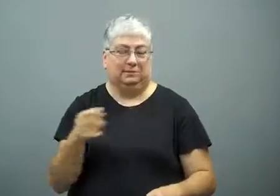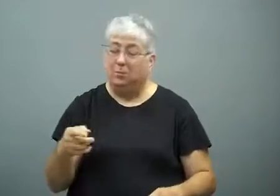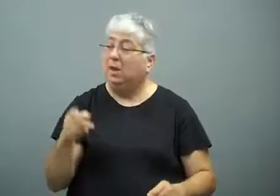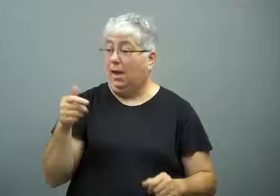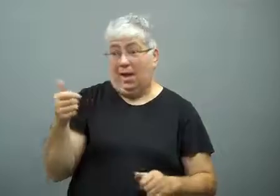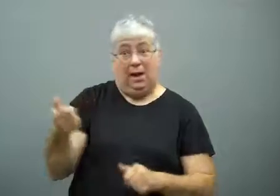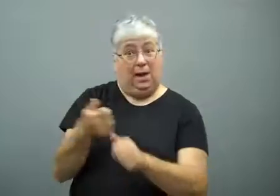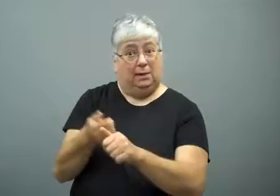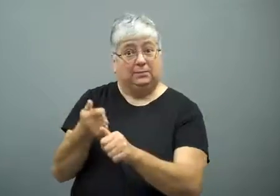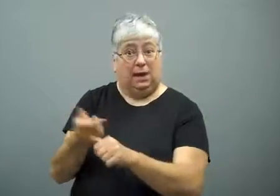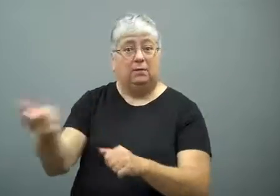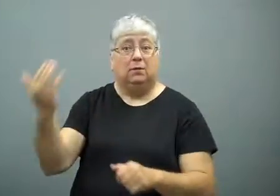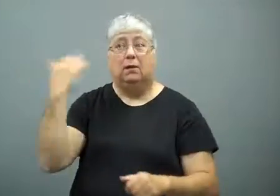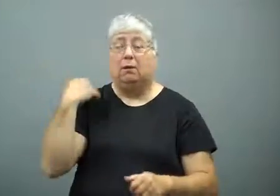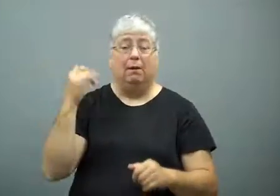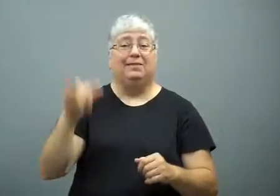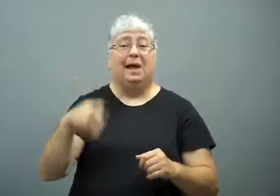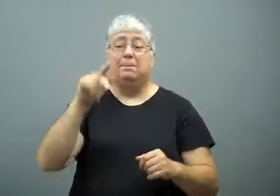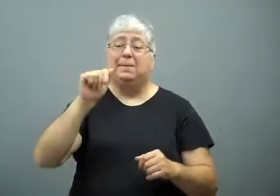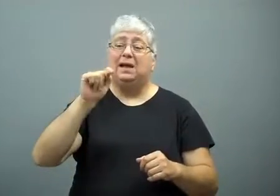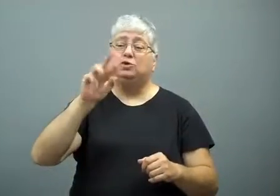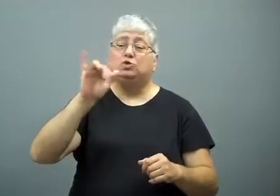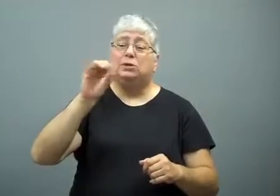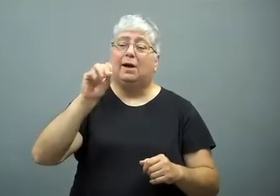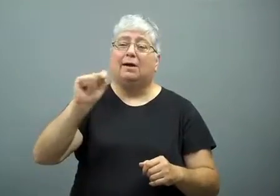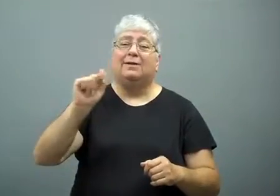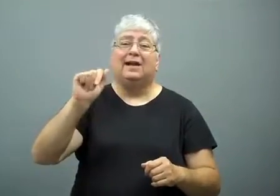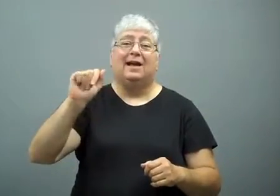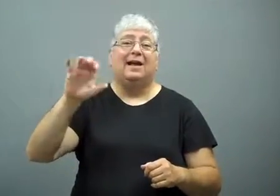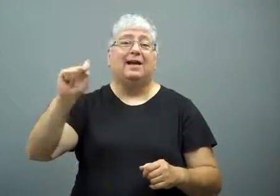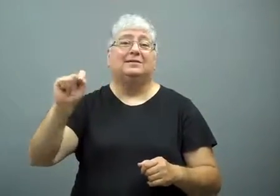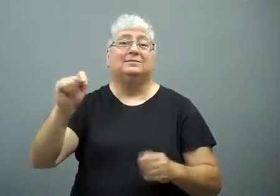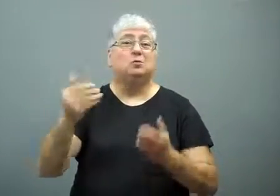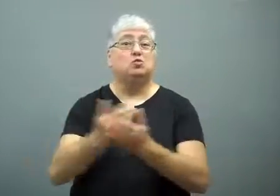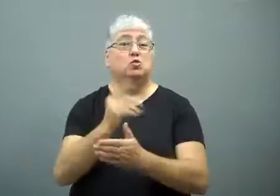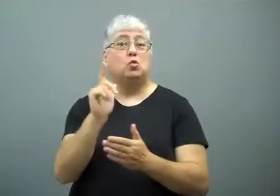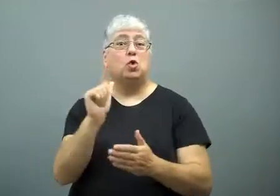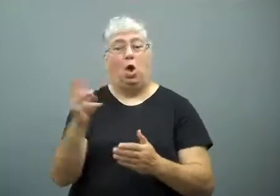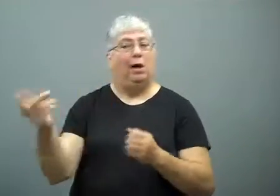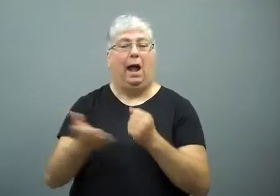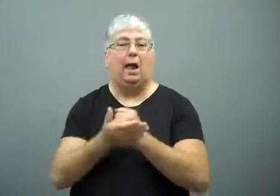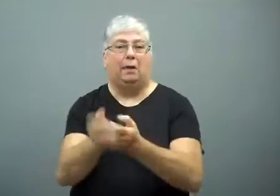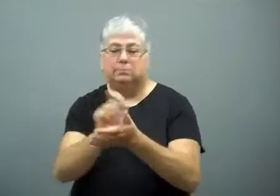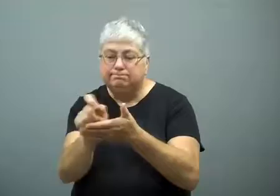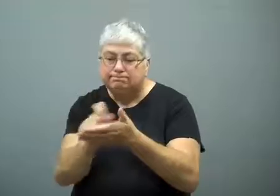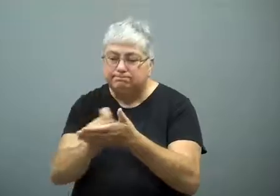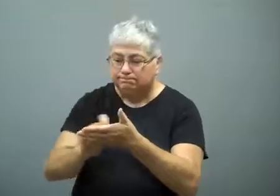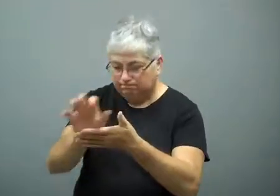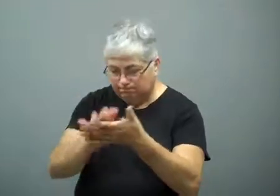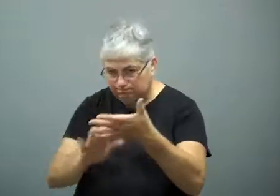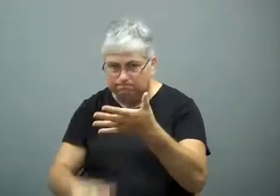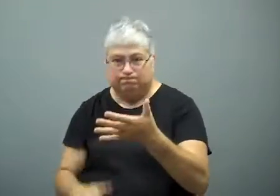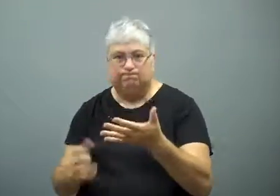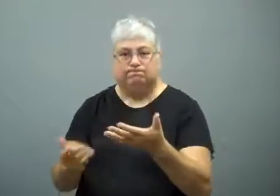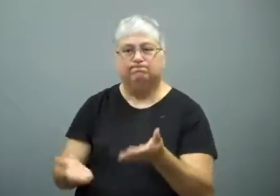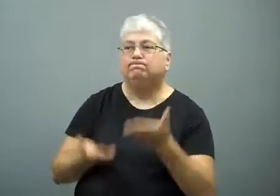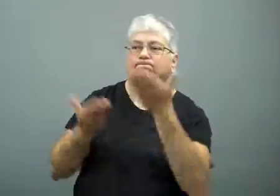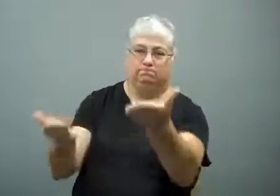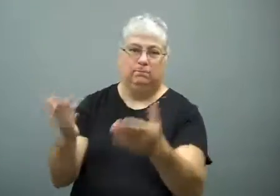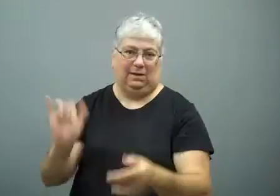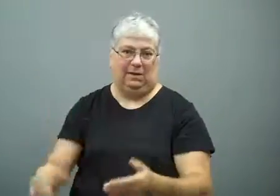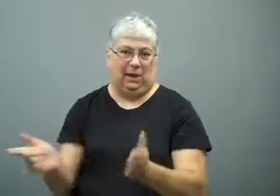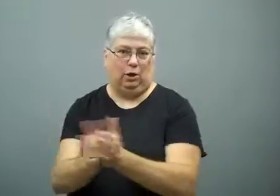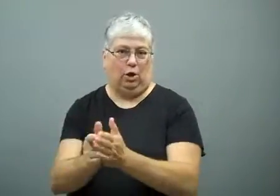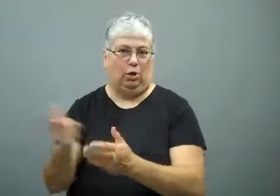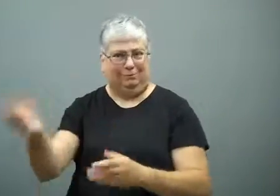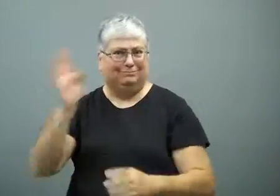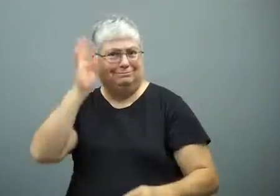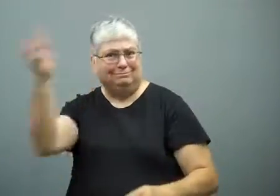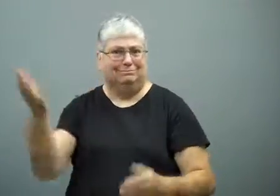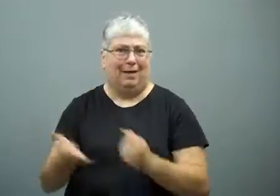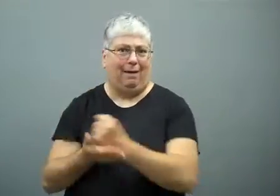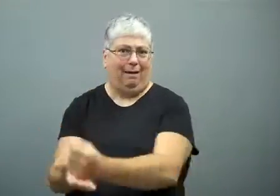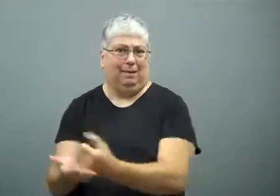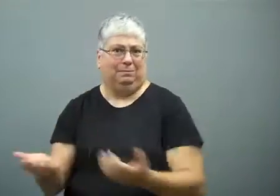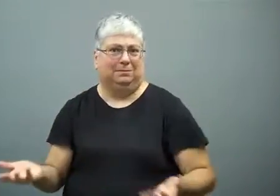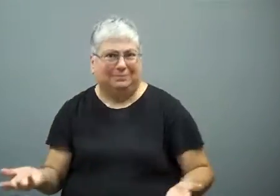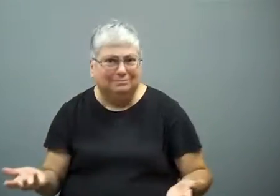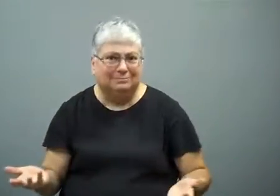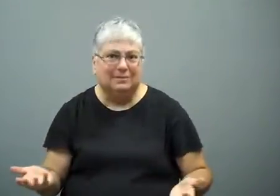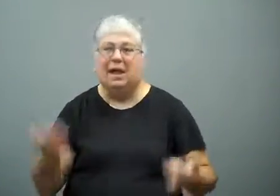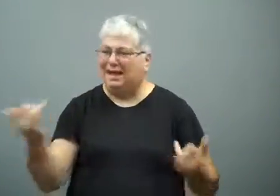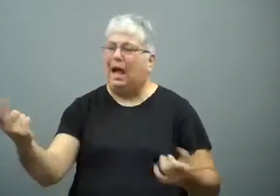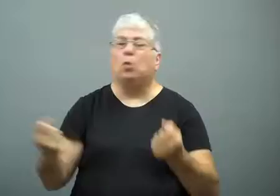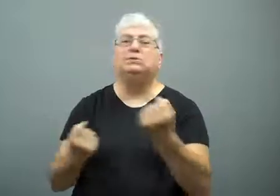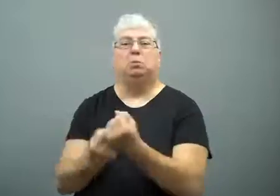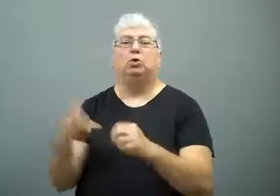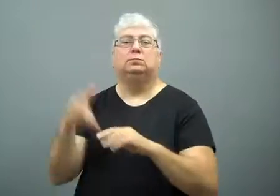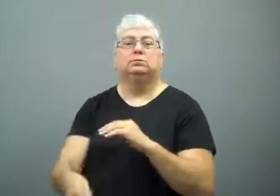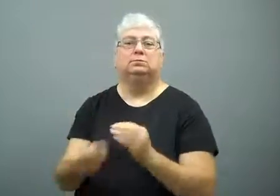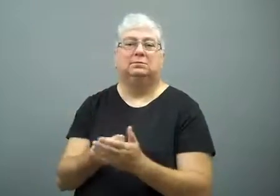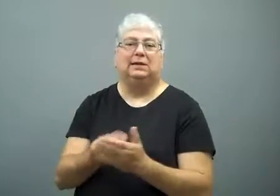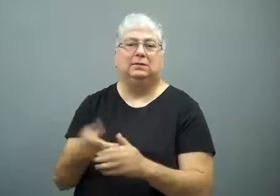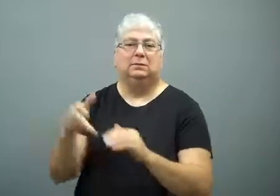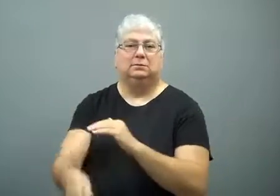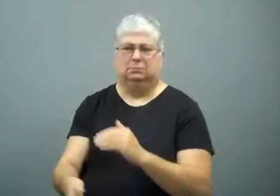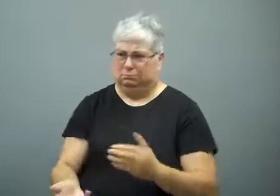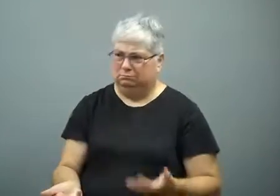He was one of the creators of the Patriot Act. Now he supports defunding NSA.